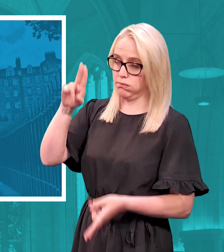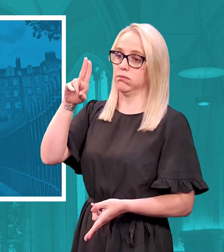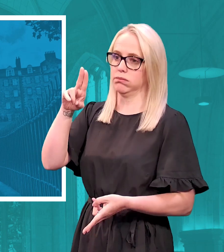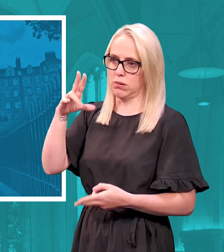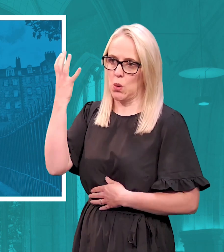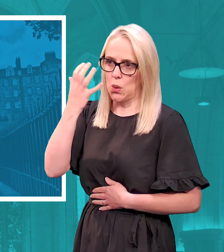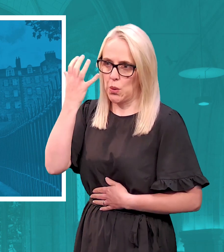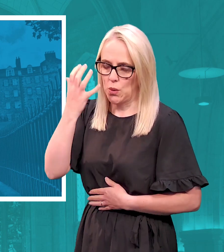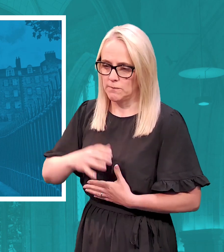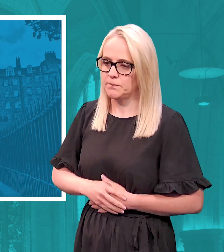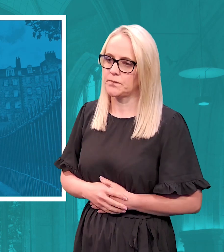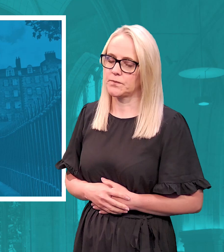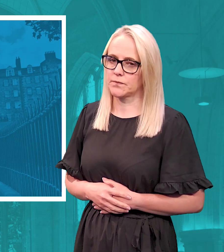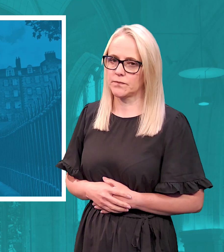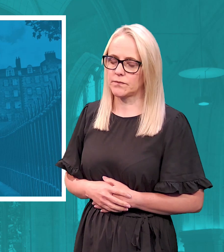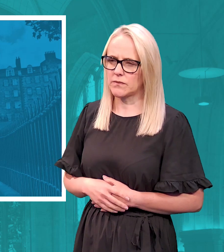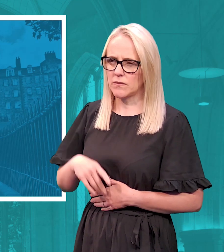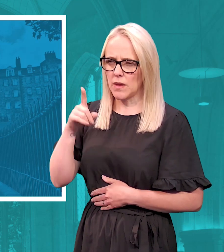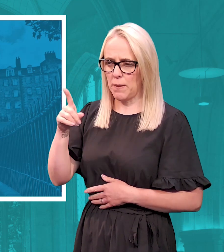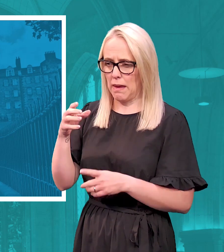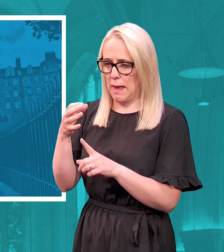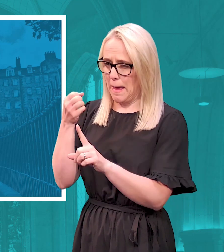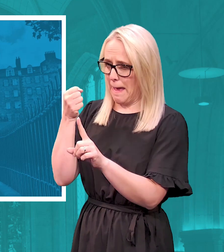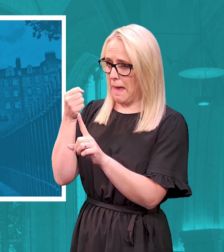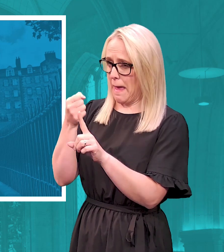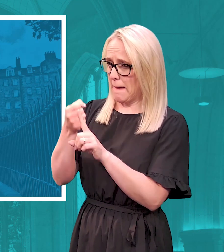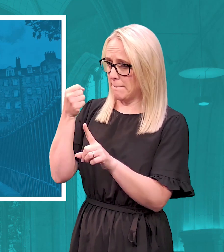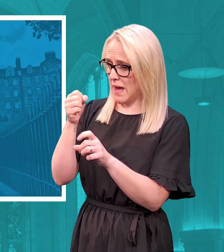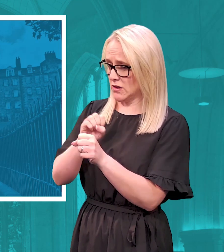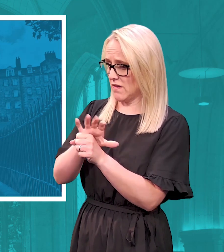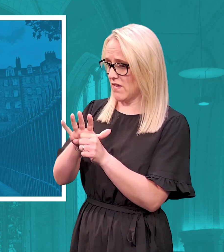The long-term impact of the virus on the church's estate